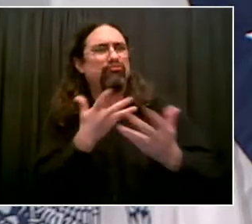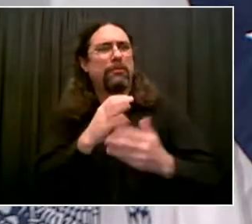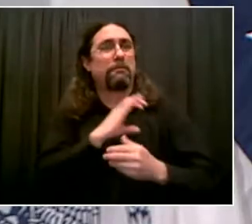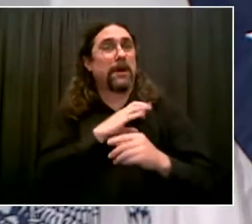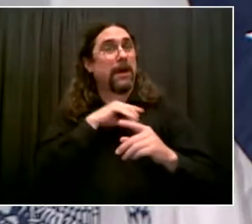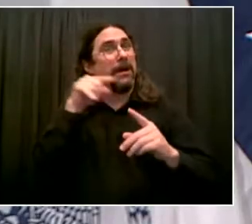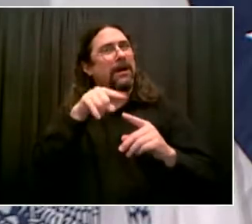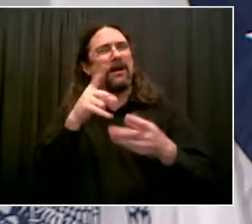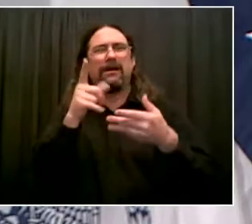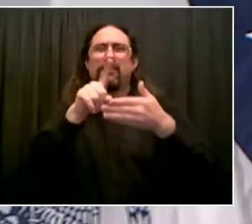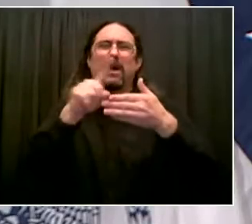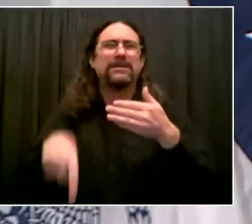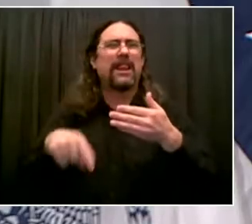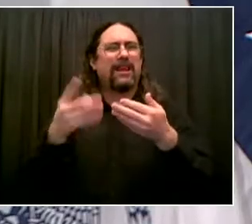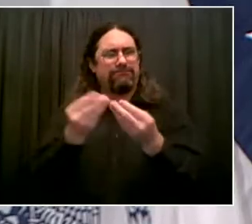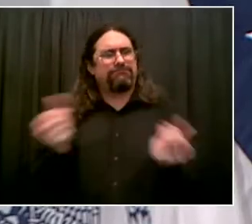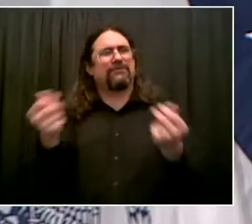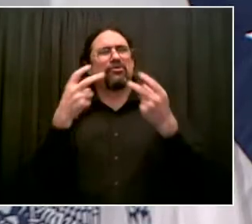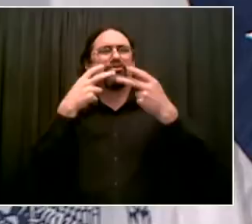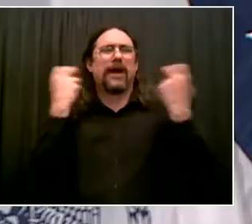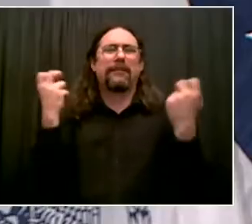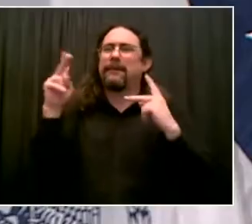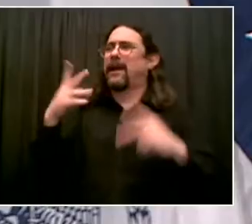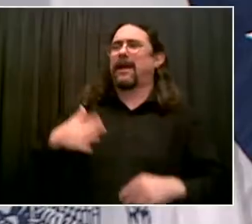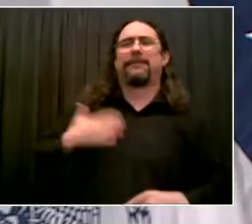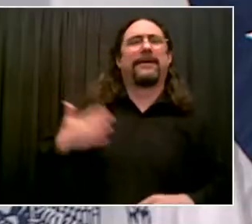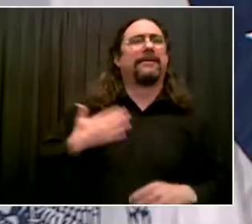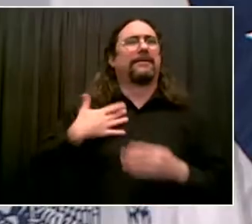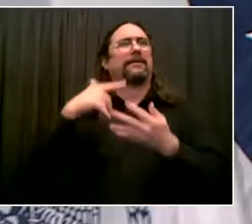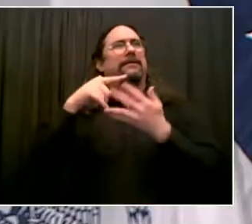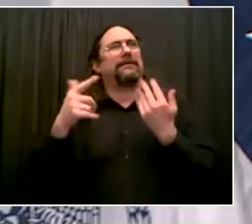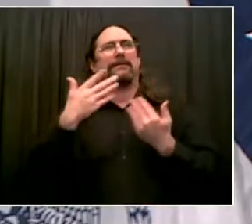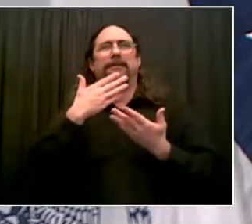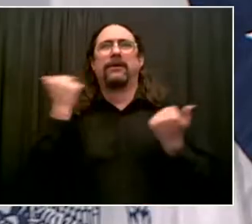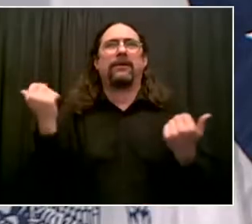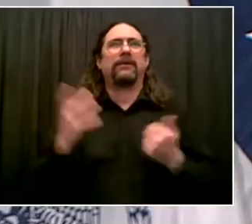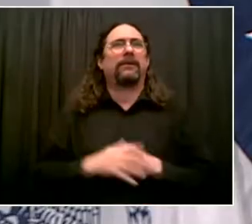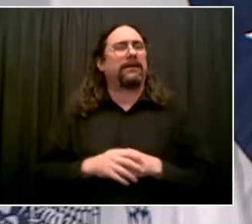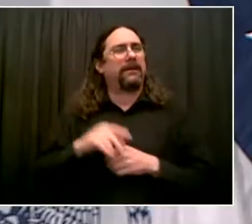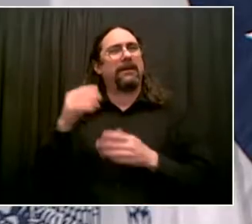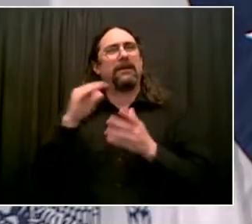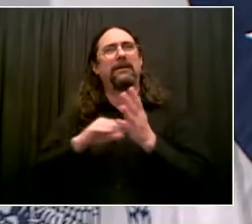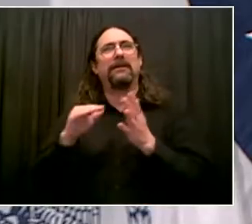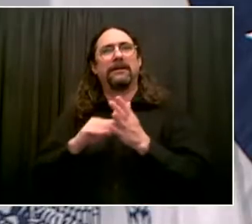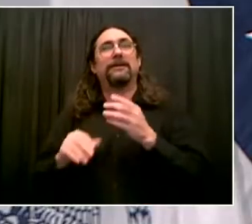THIS POINT IN 2021, OVERALL